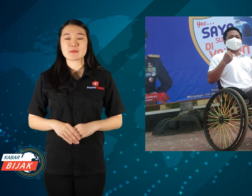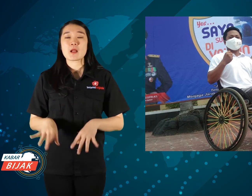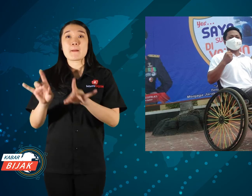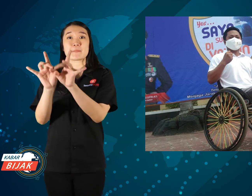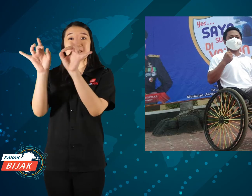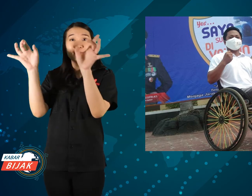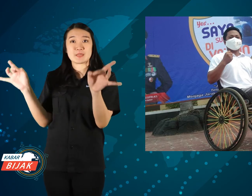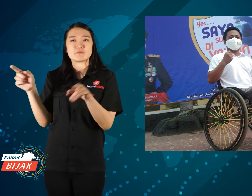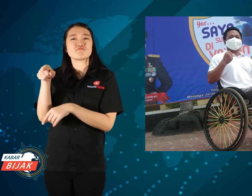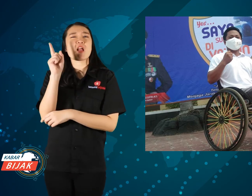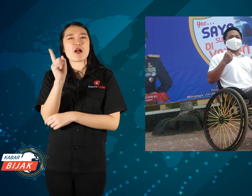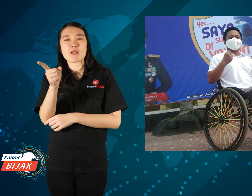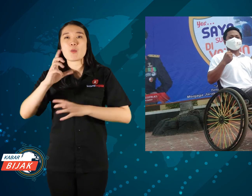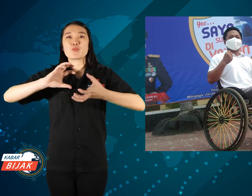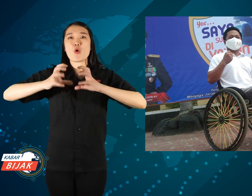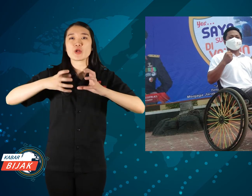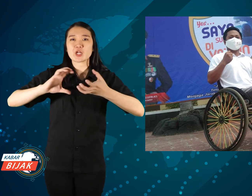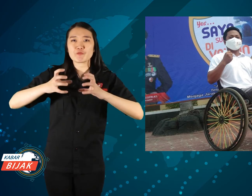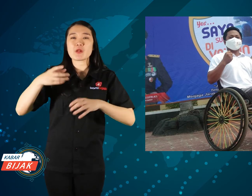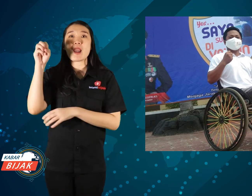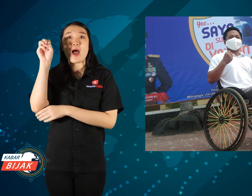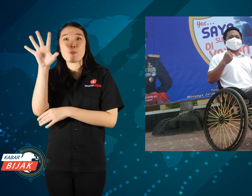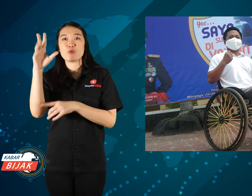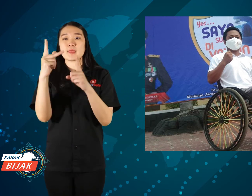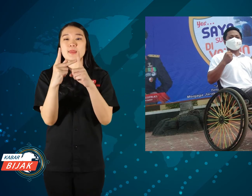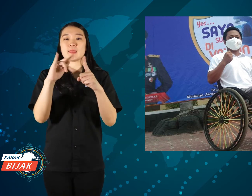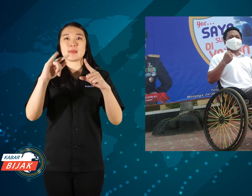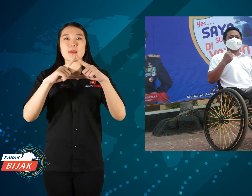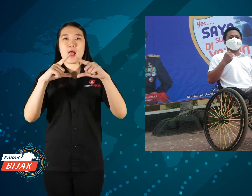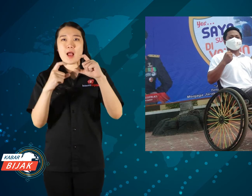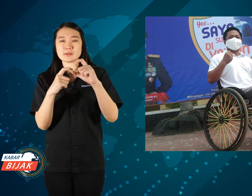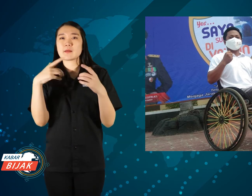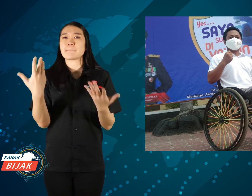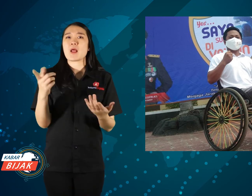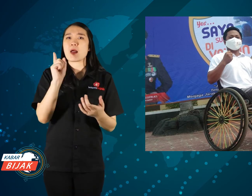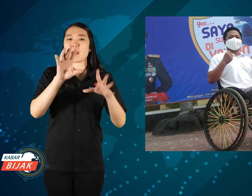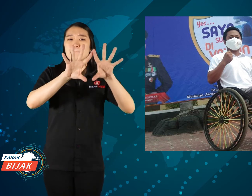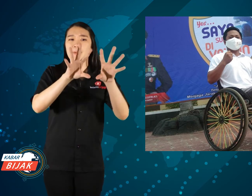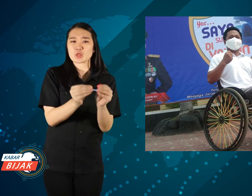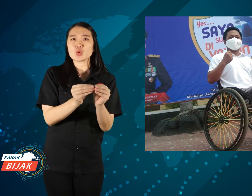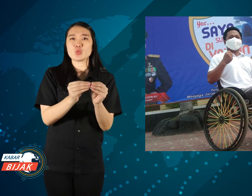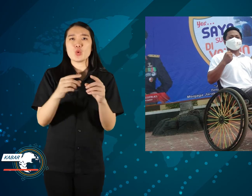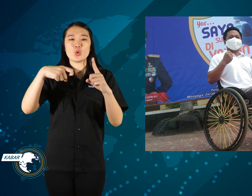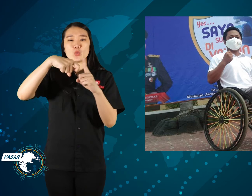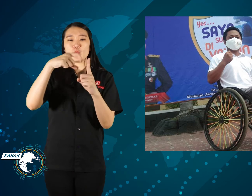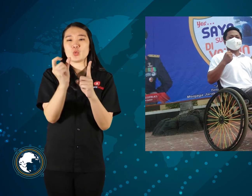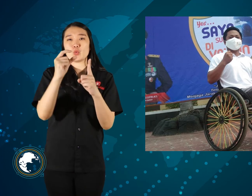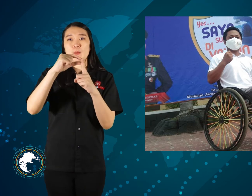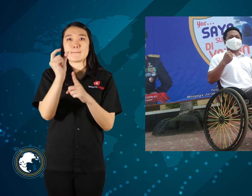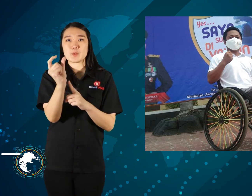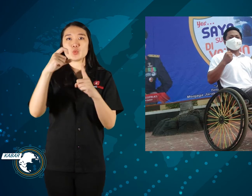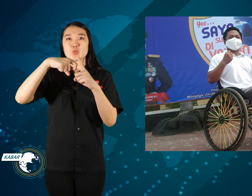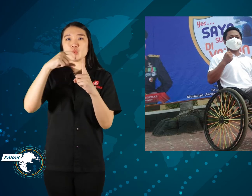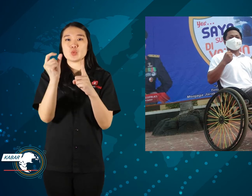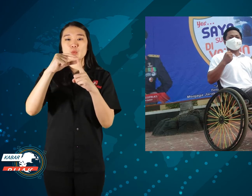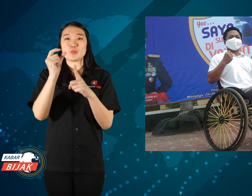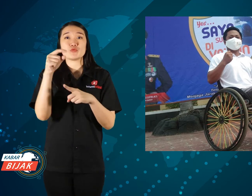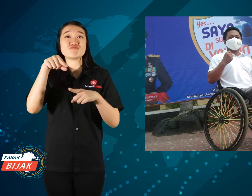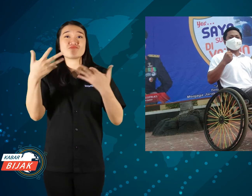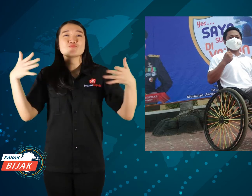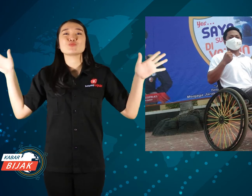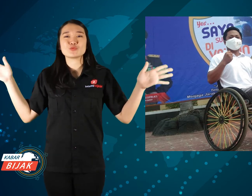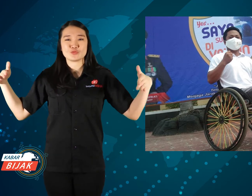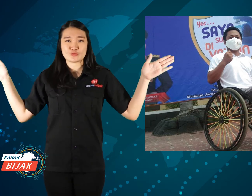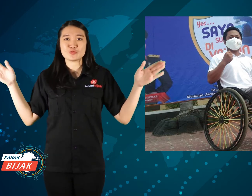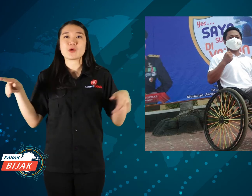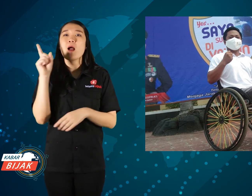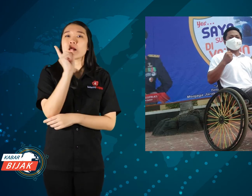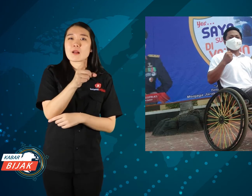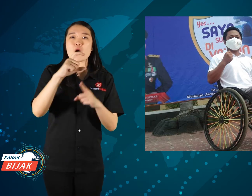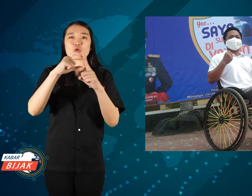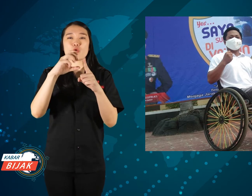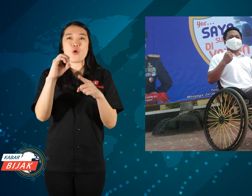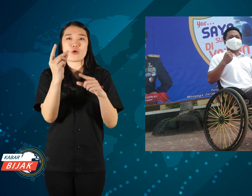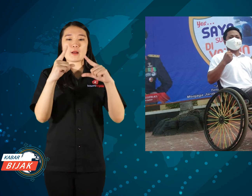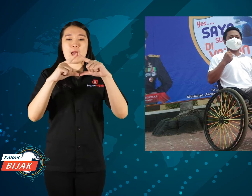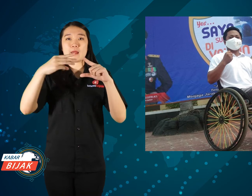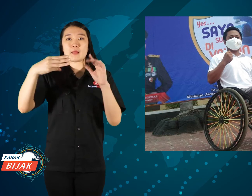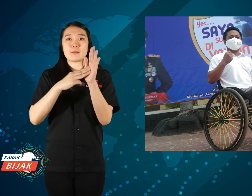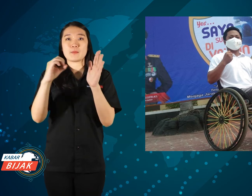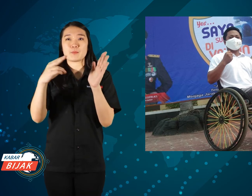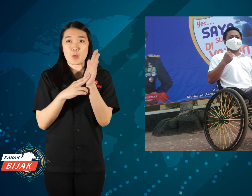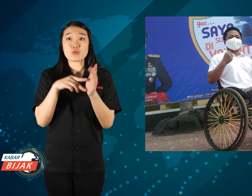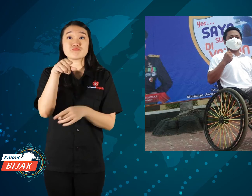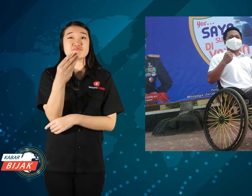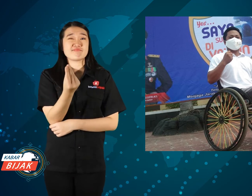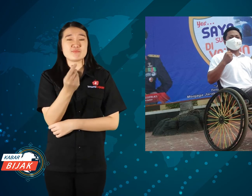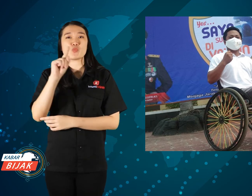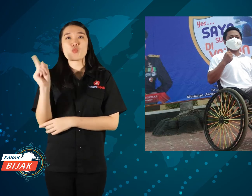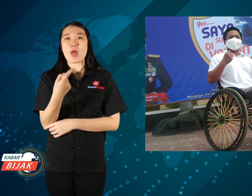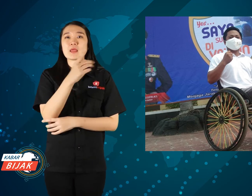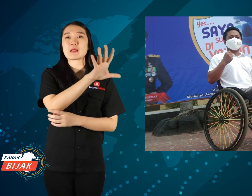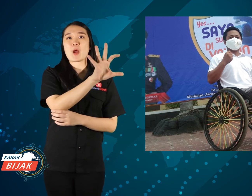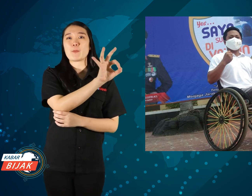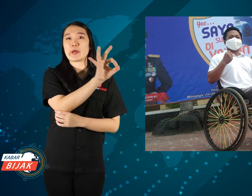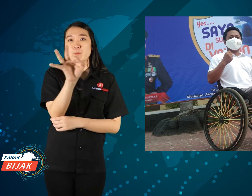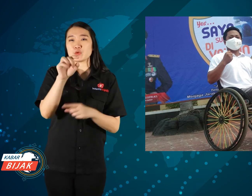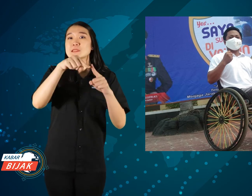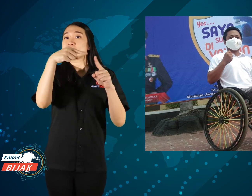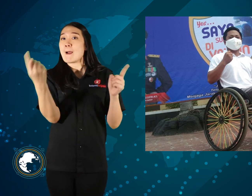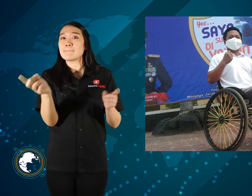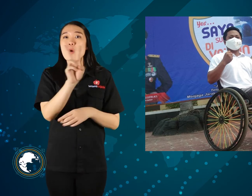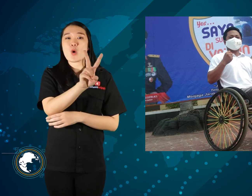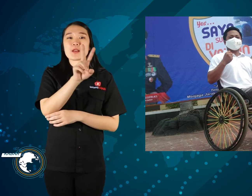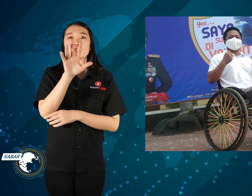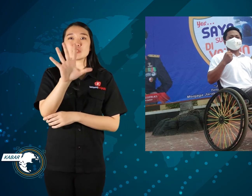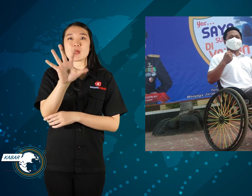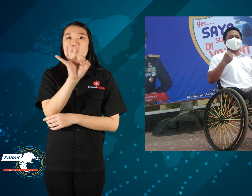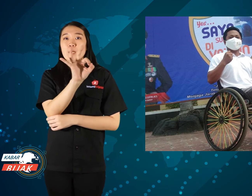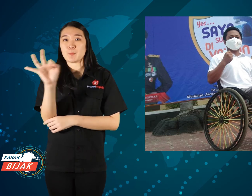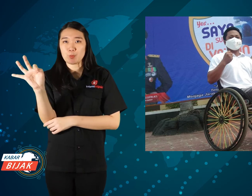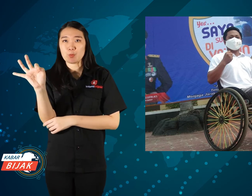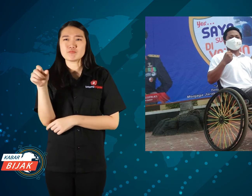There are other kinds, modifications of decorative lamps in the form of butterfly, Doraemon prices start from 50 to 250 thousand.